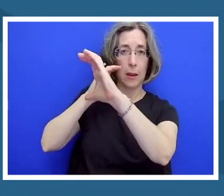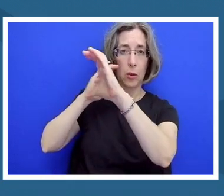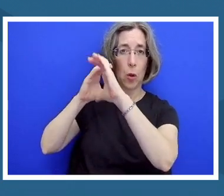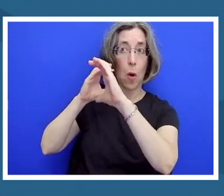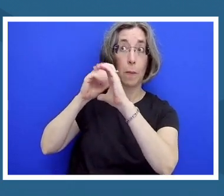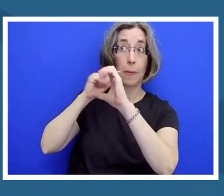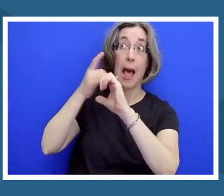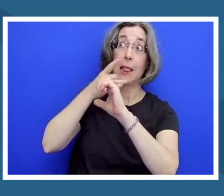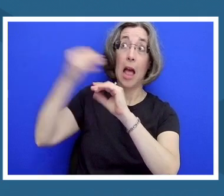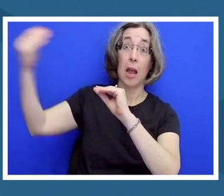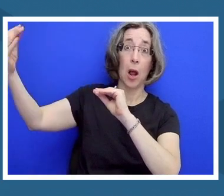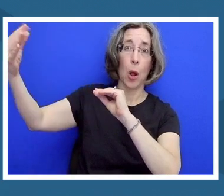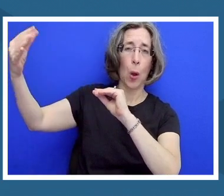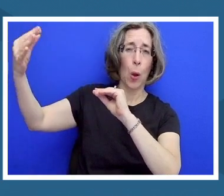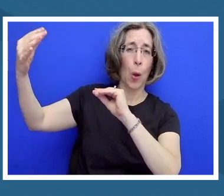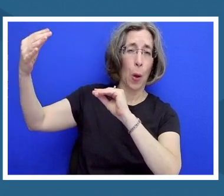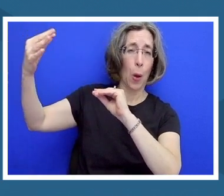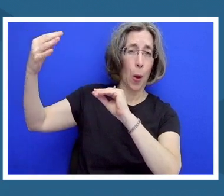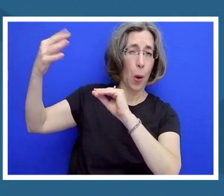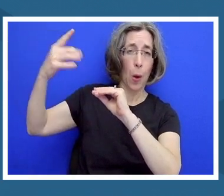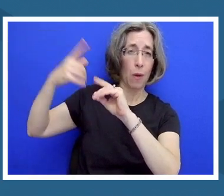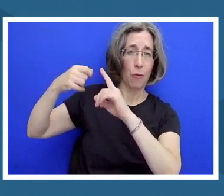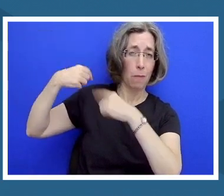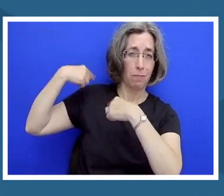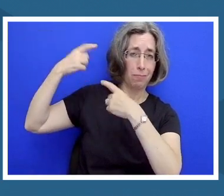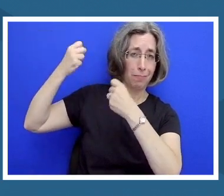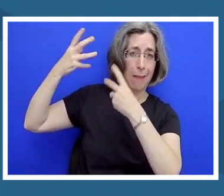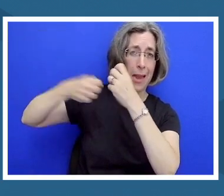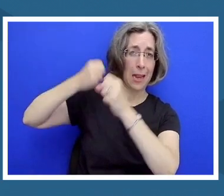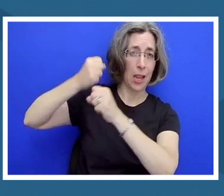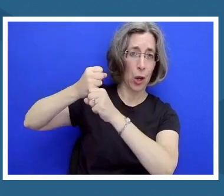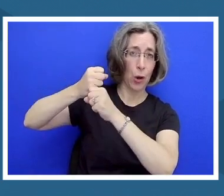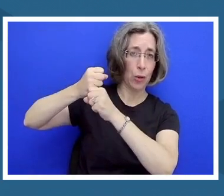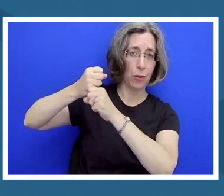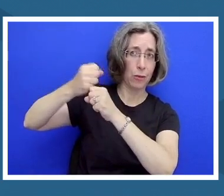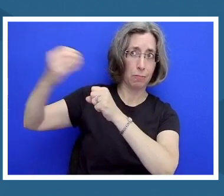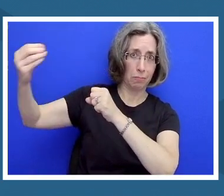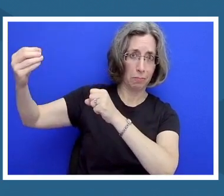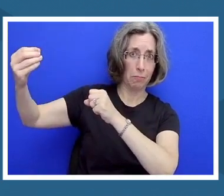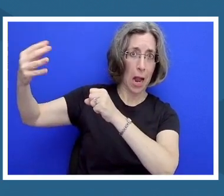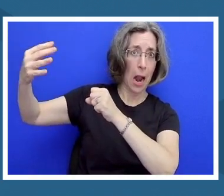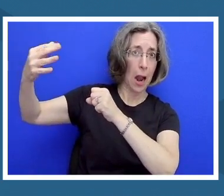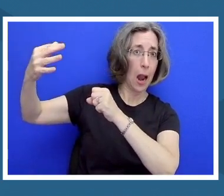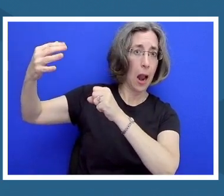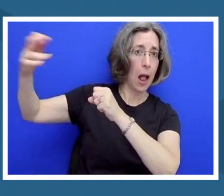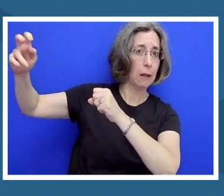many say telescopes or time machines uh does that